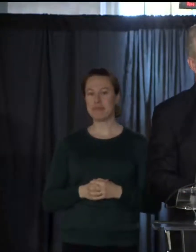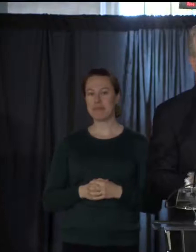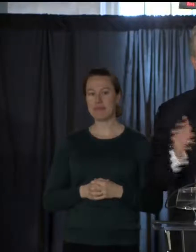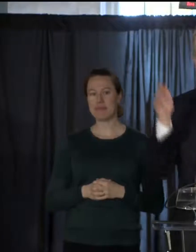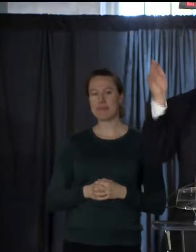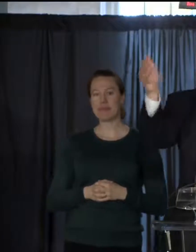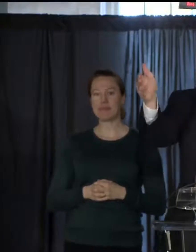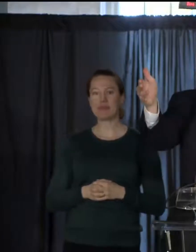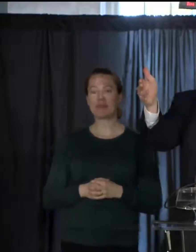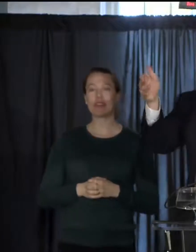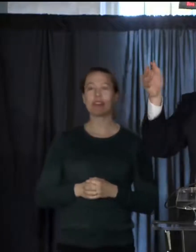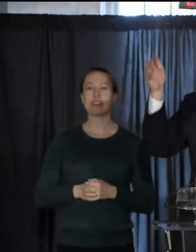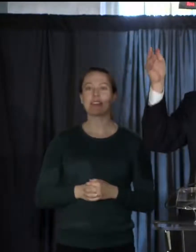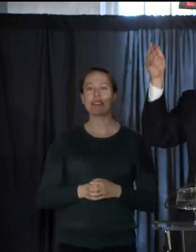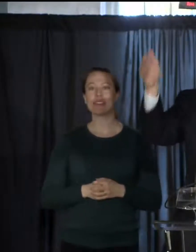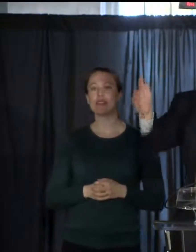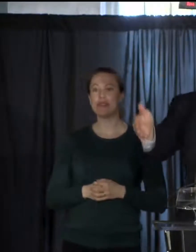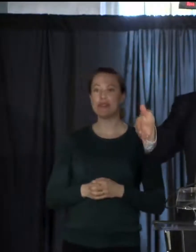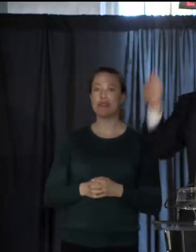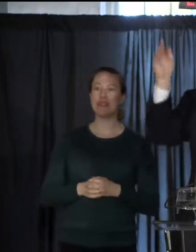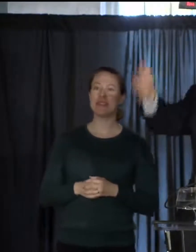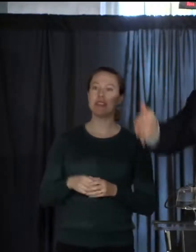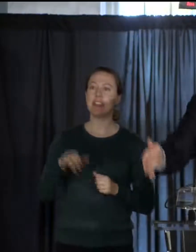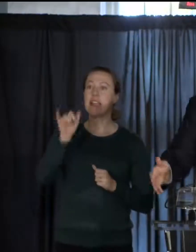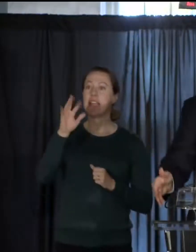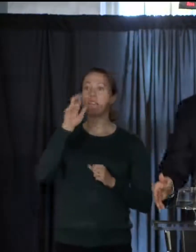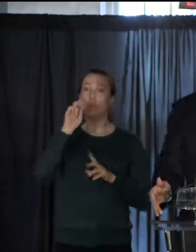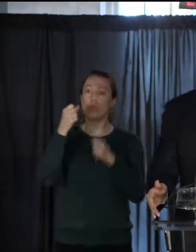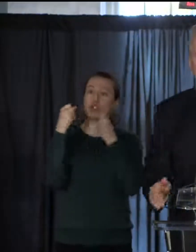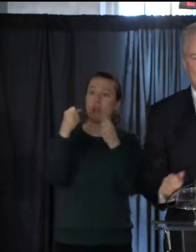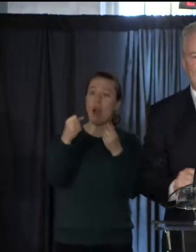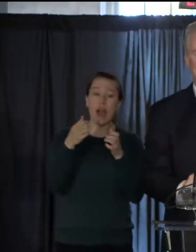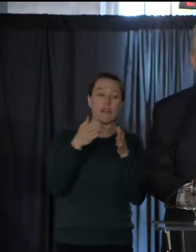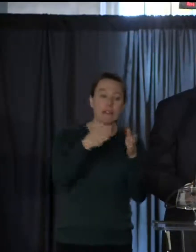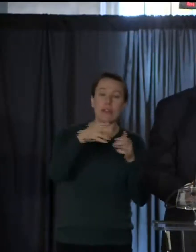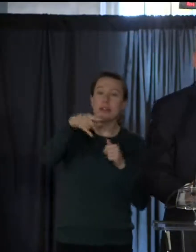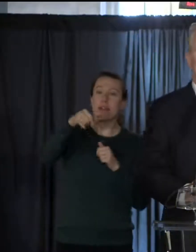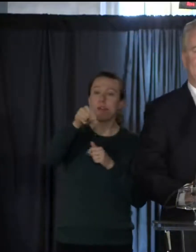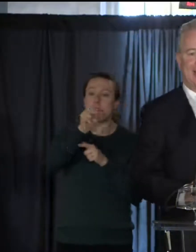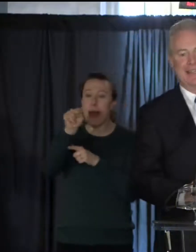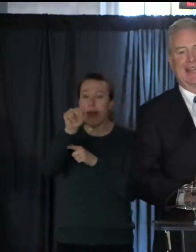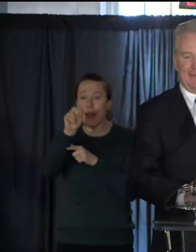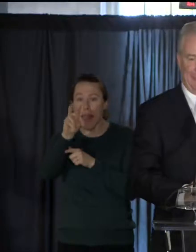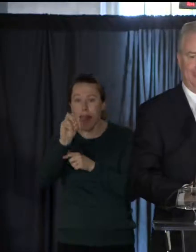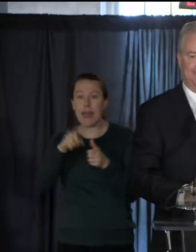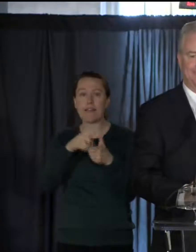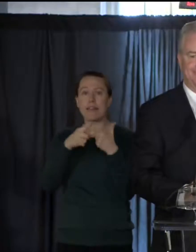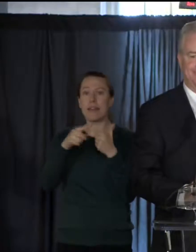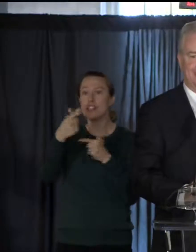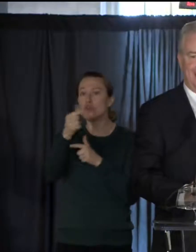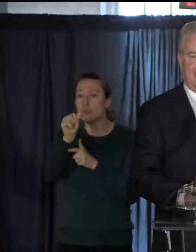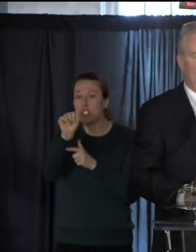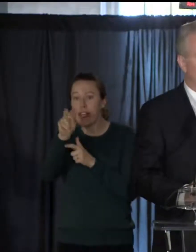YOU KNOW, IF YOU DRIVE OUT ANY OF THESE MAJOR AVENUES, PENNSYLVANIA AVENUE, GEORGIA AVENUE, CONNECTICUT AVENUE, AND